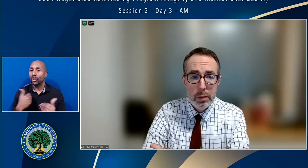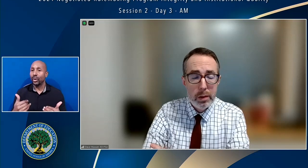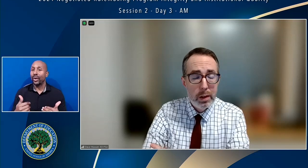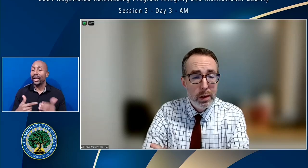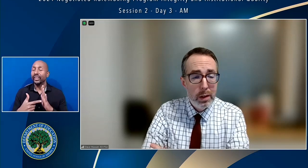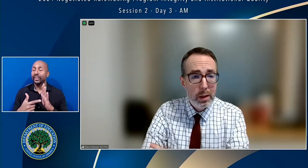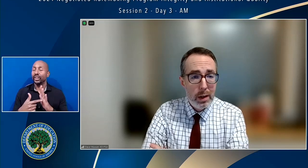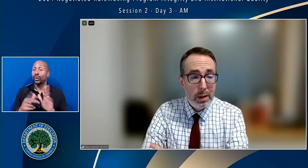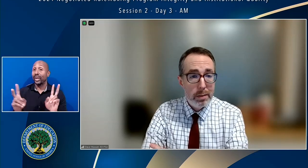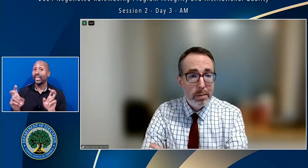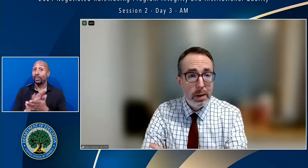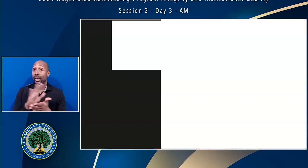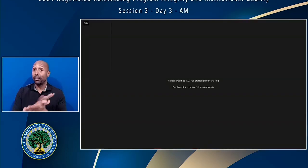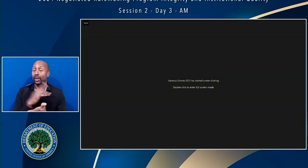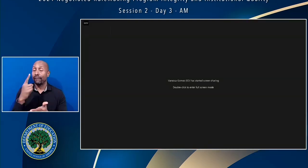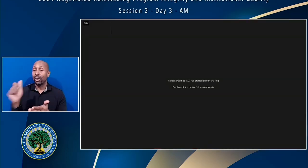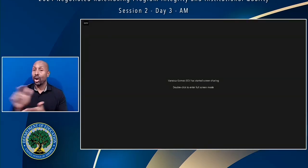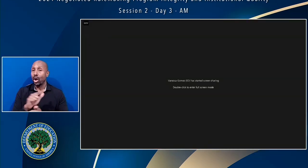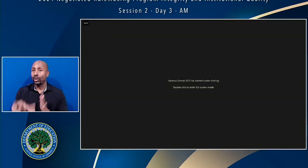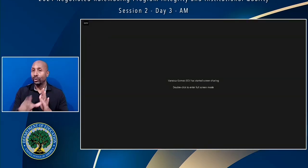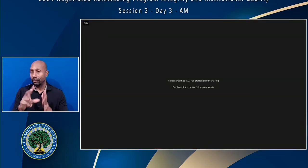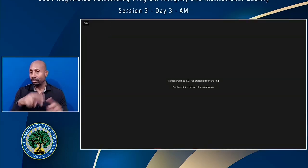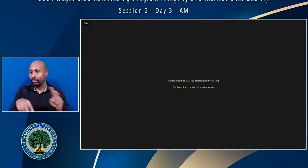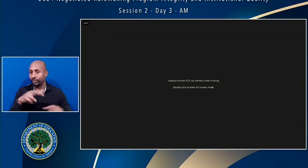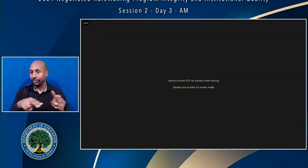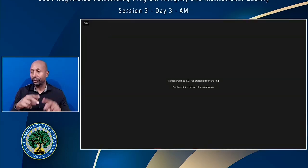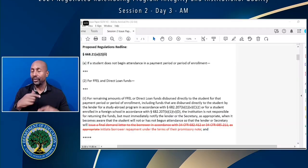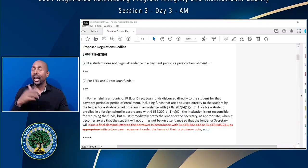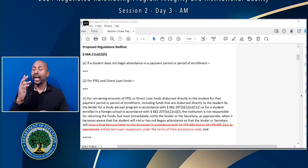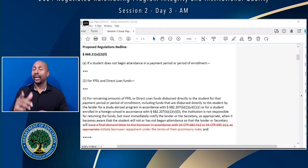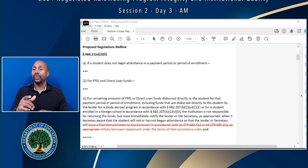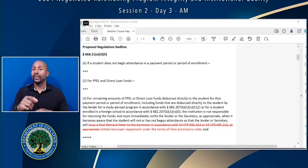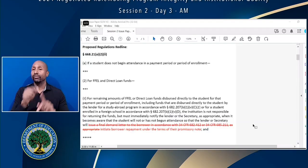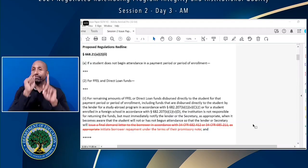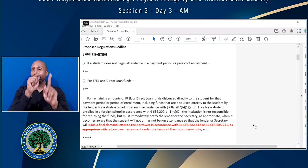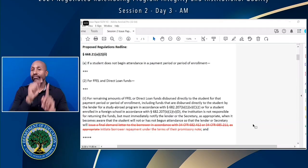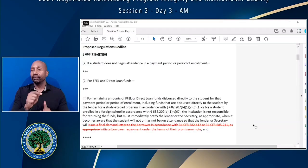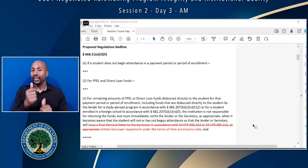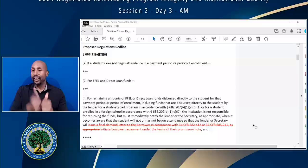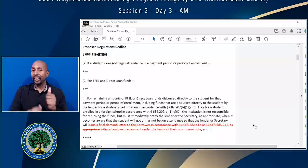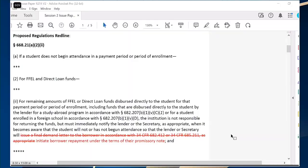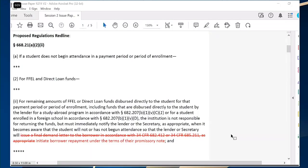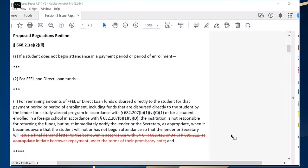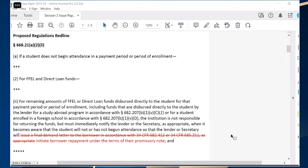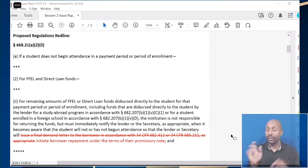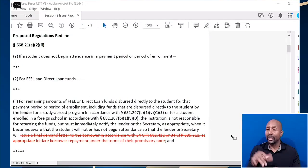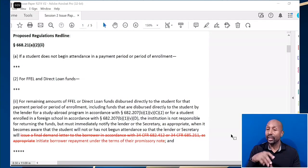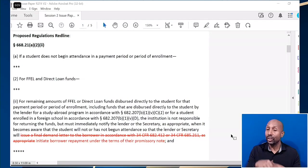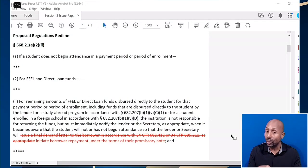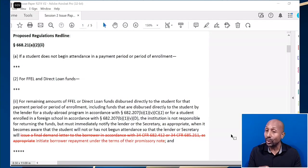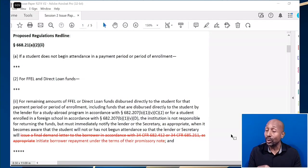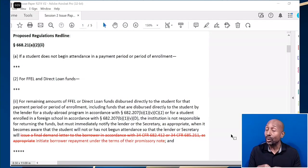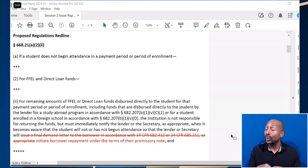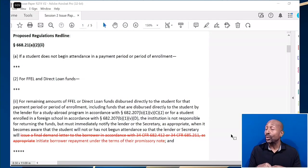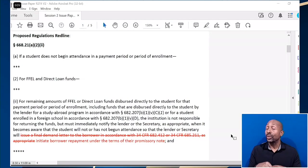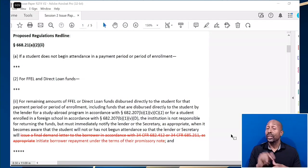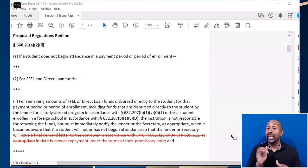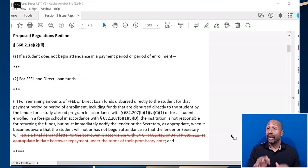it. And I'll go through each issue, including the ones, for which, no changes have been made, just to make sure that